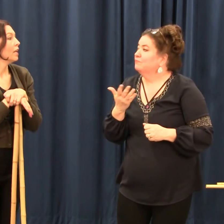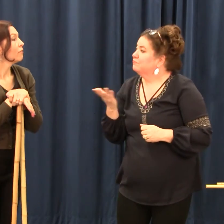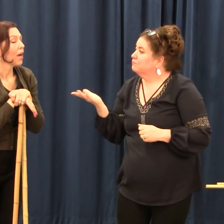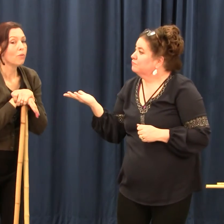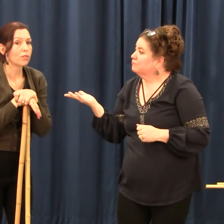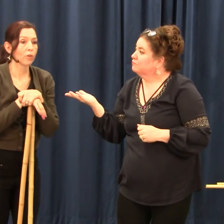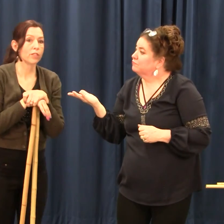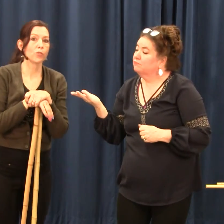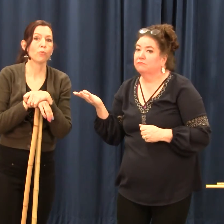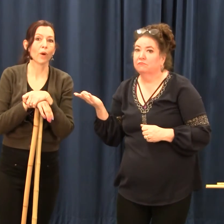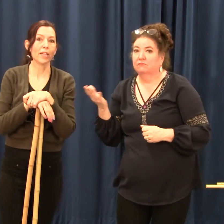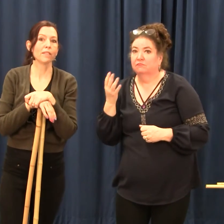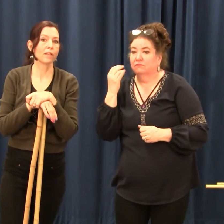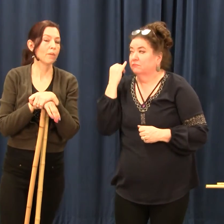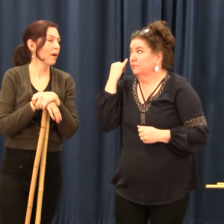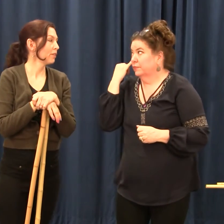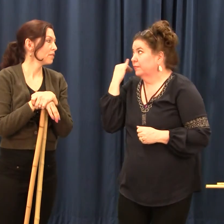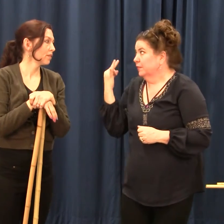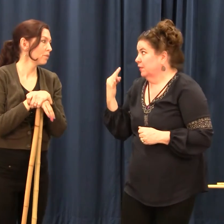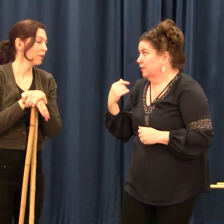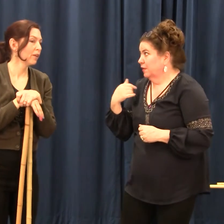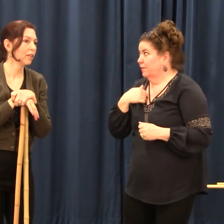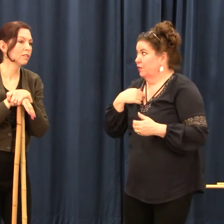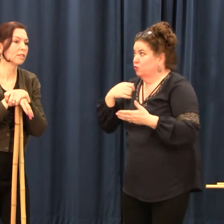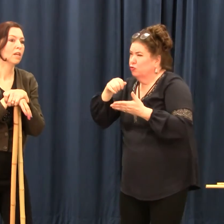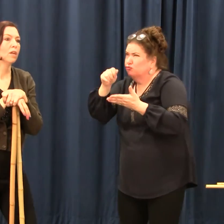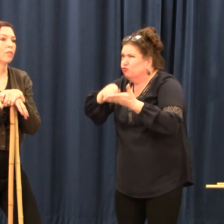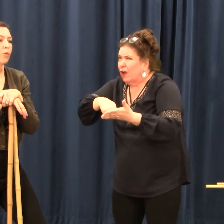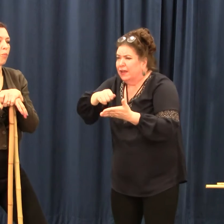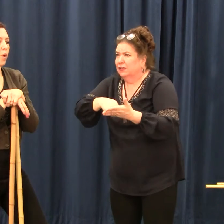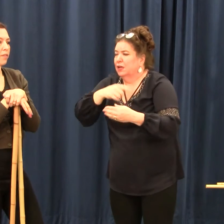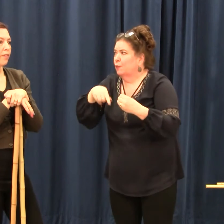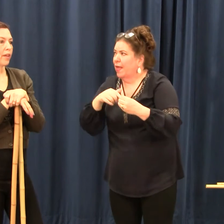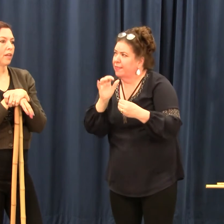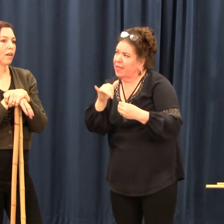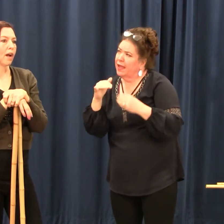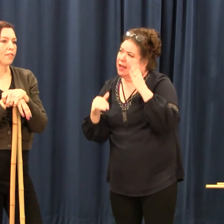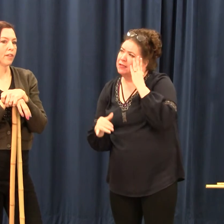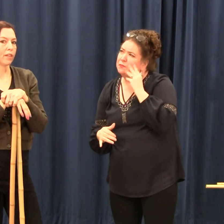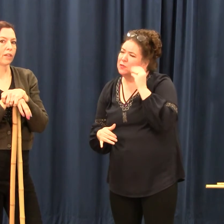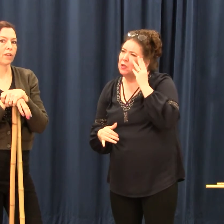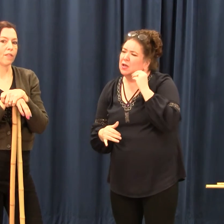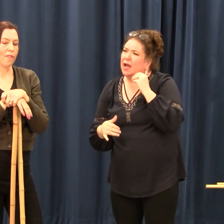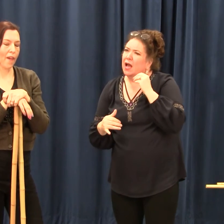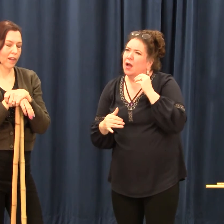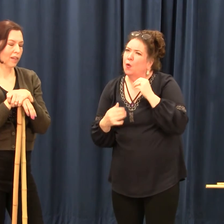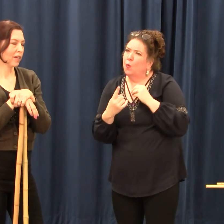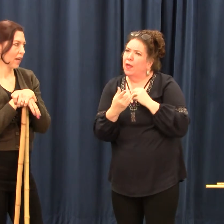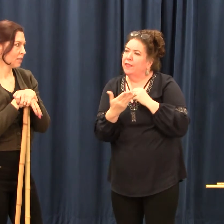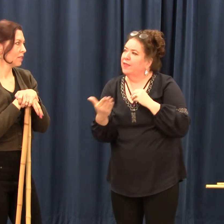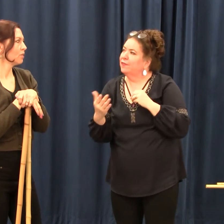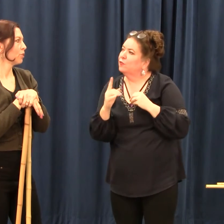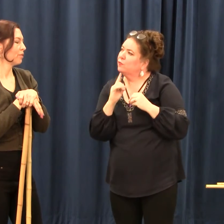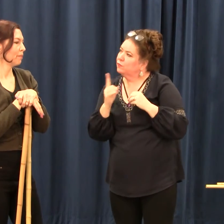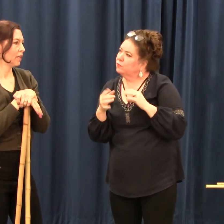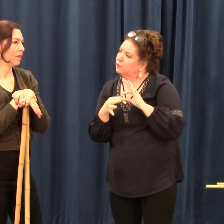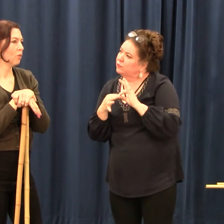if i was going to write about this experience, the one thing I think that connected with me